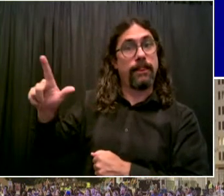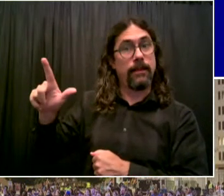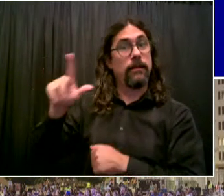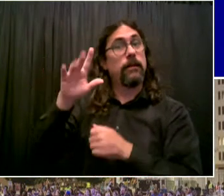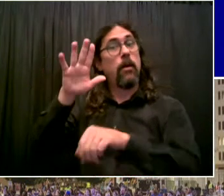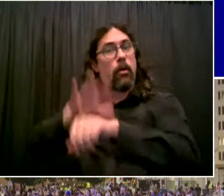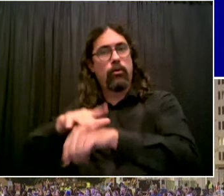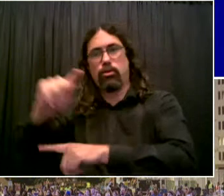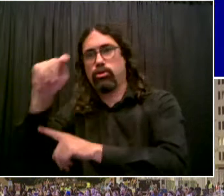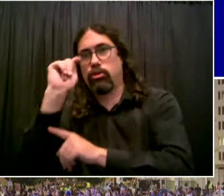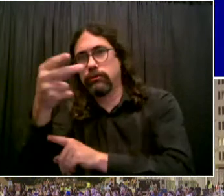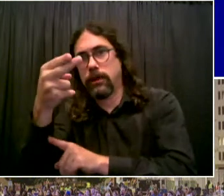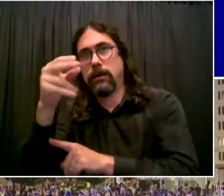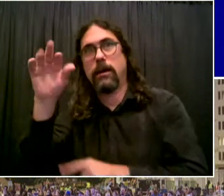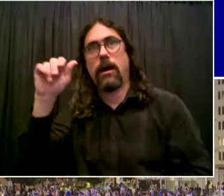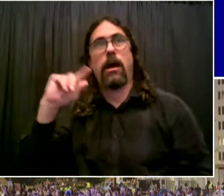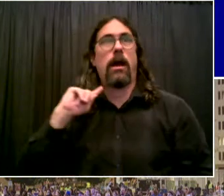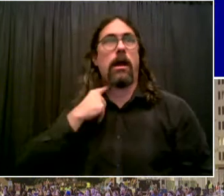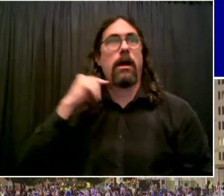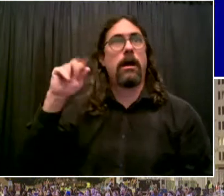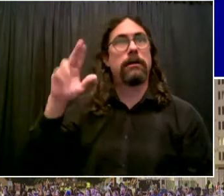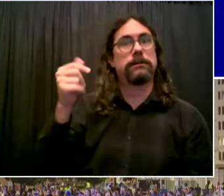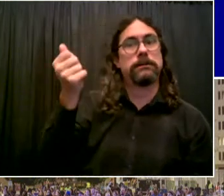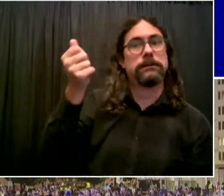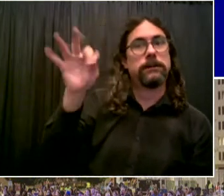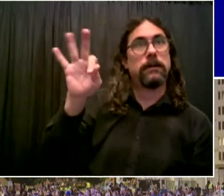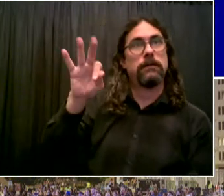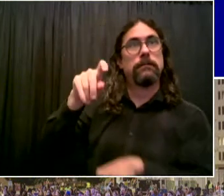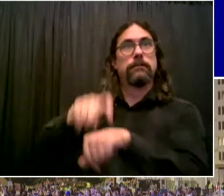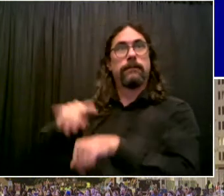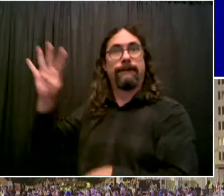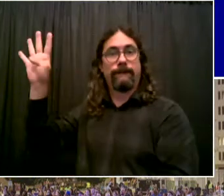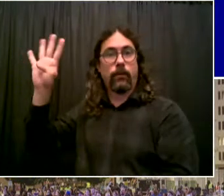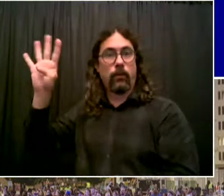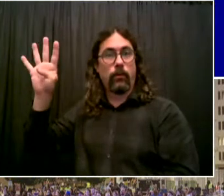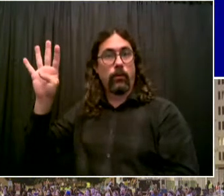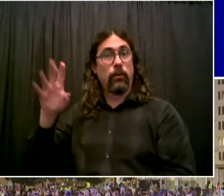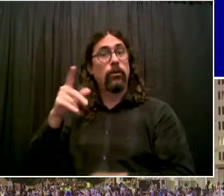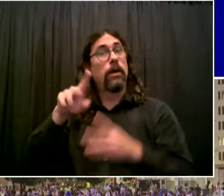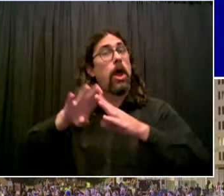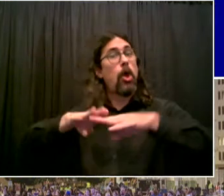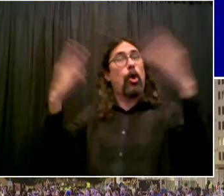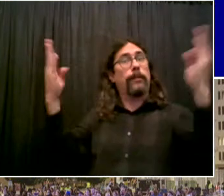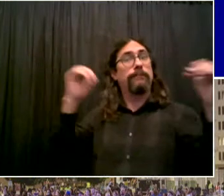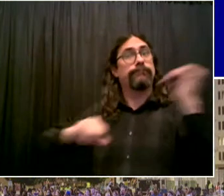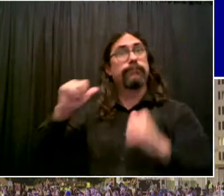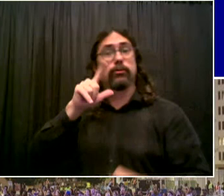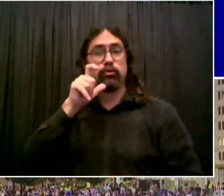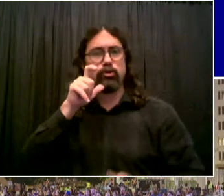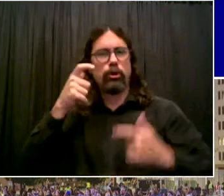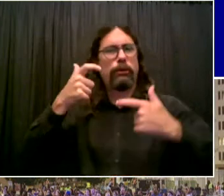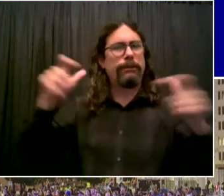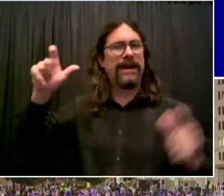ARTISTS WHO ARE PERFORMING AT THE BROOKLYN ARMY TURNED THEM TERMINAL ON THURSDAY, AUGUST 19 STARTING WITH THE SMOOTH